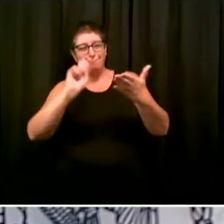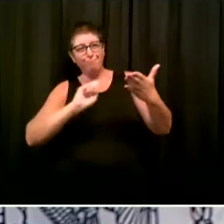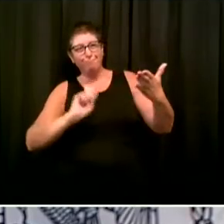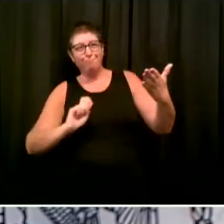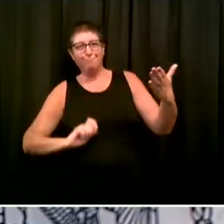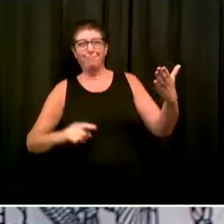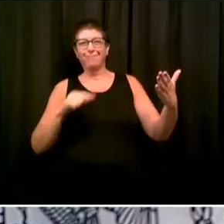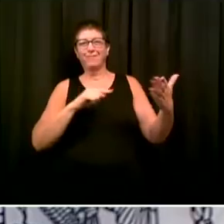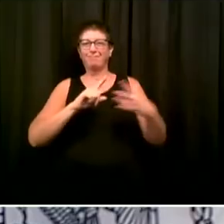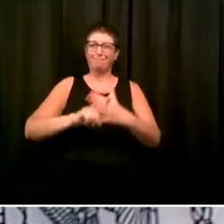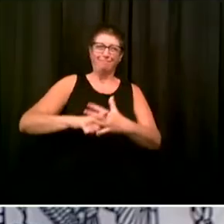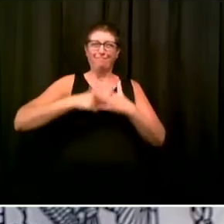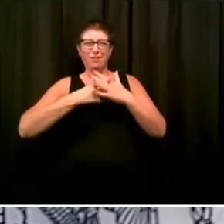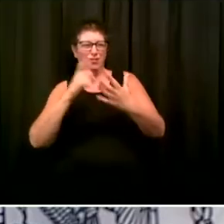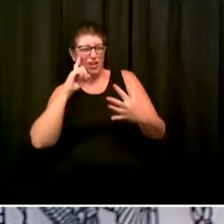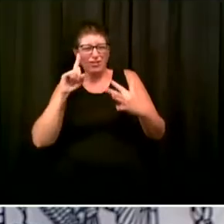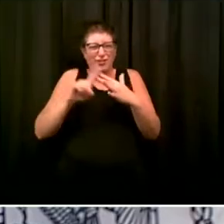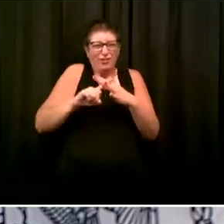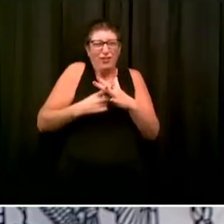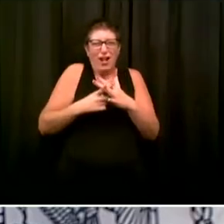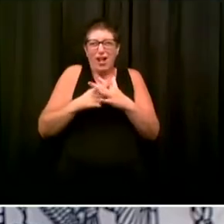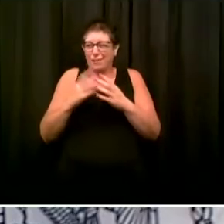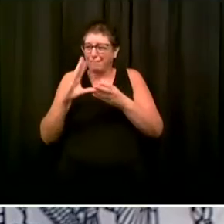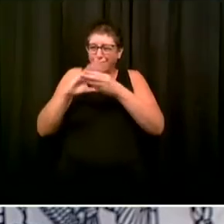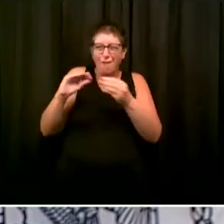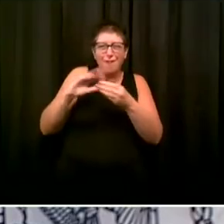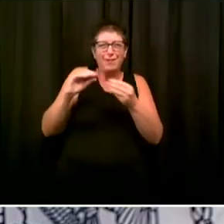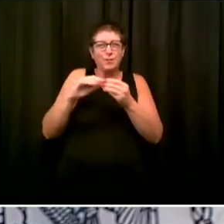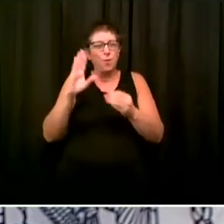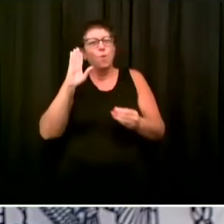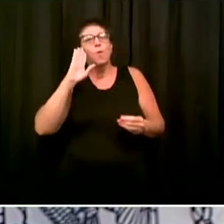COME BACK STORY BEING WRITTEN IN NEW YORK CITY. IT